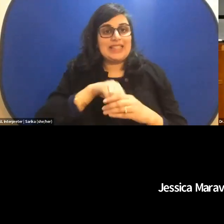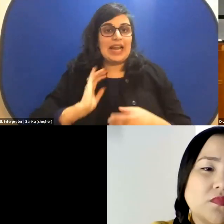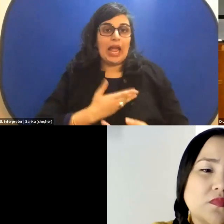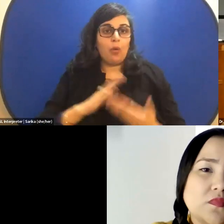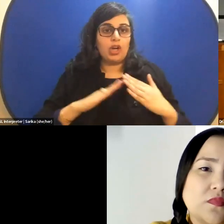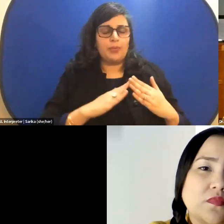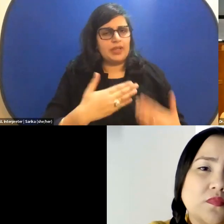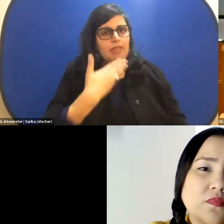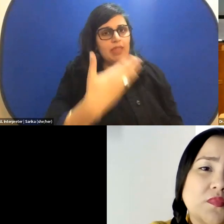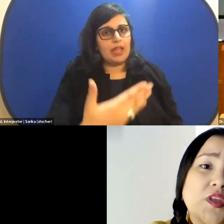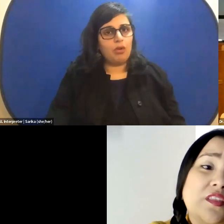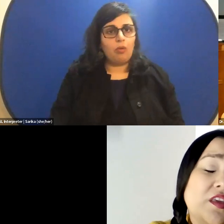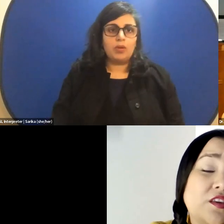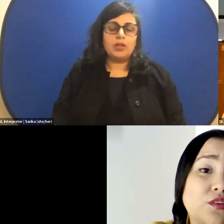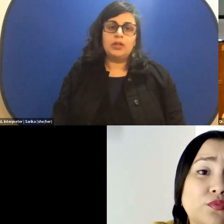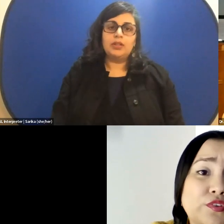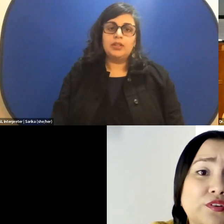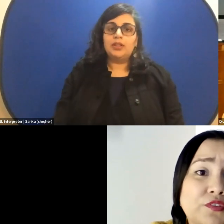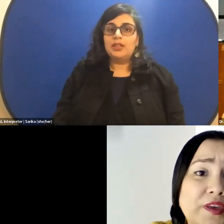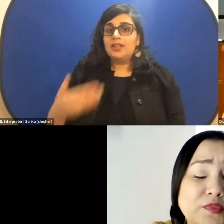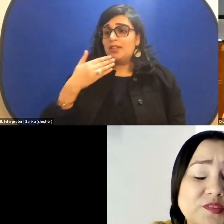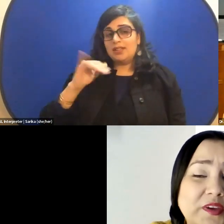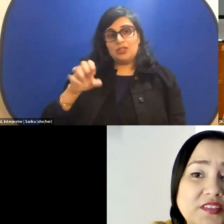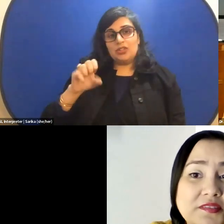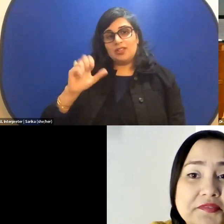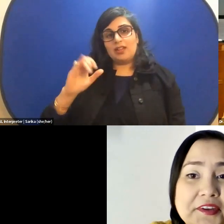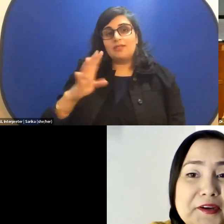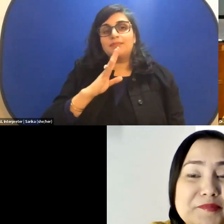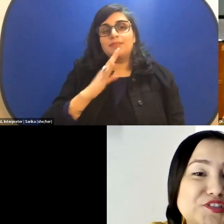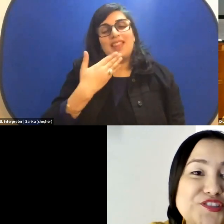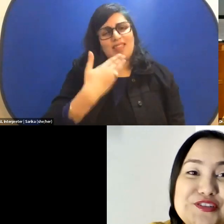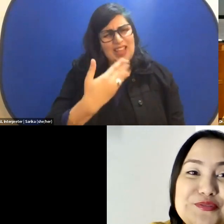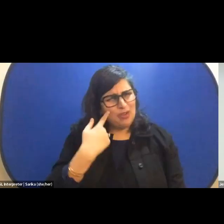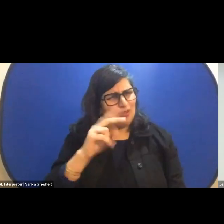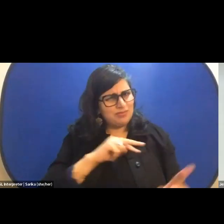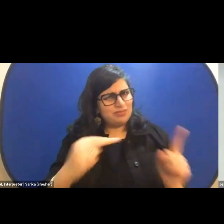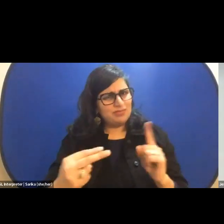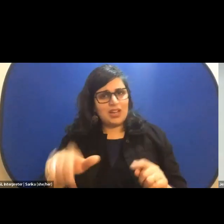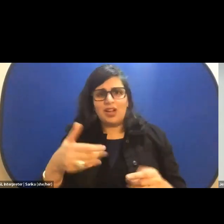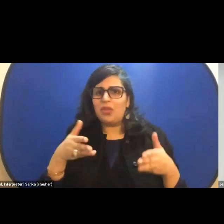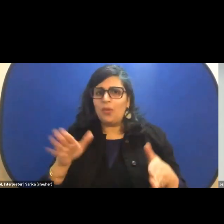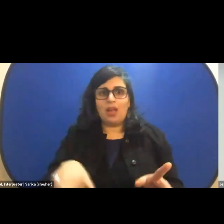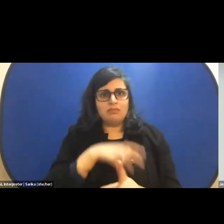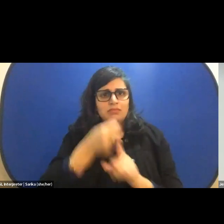I oppose the use of tear gas and chemical weapons by police in our communities. Thank you.